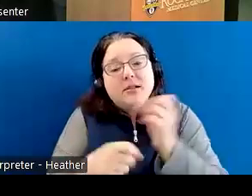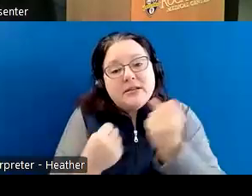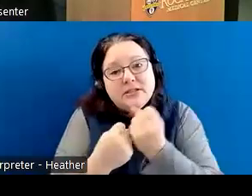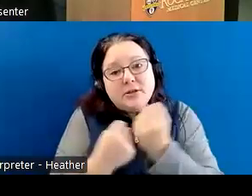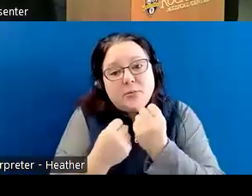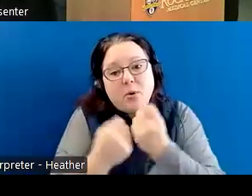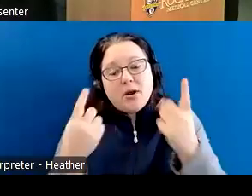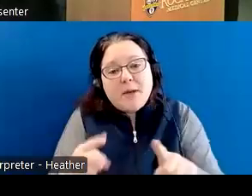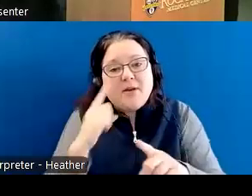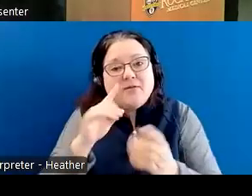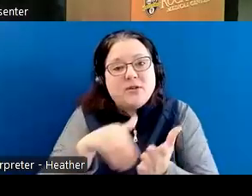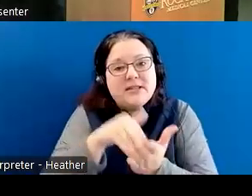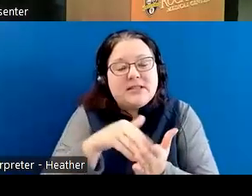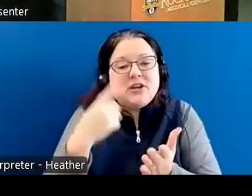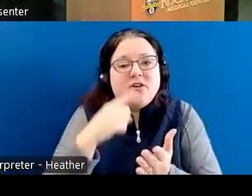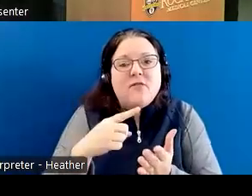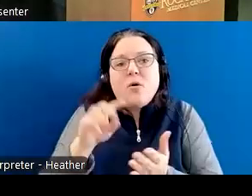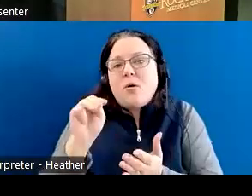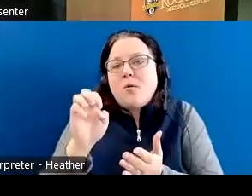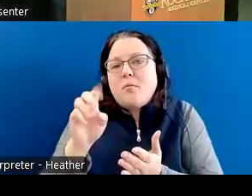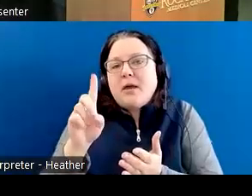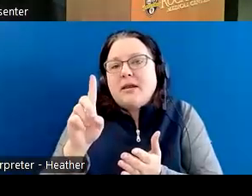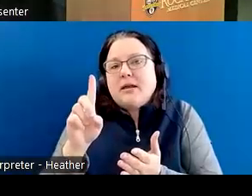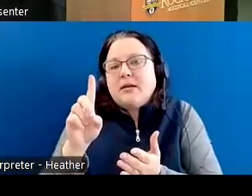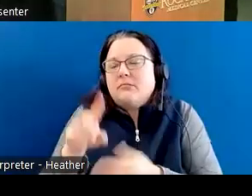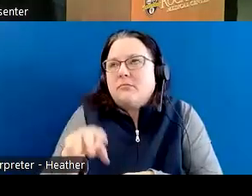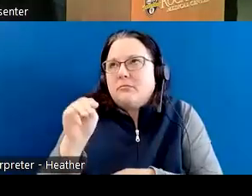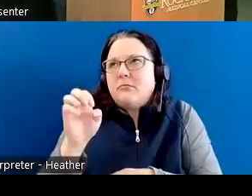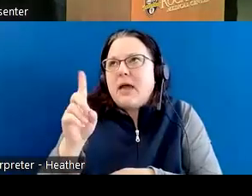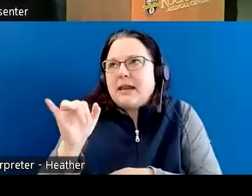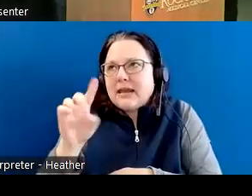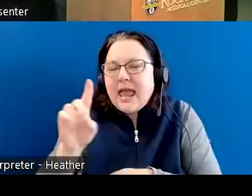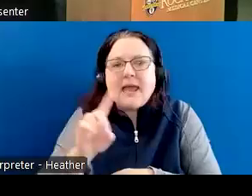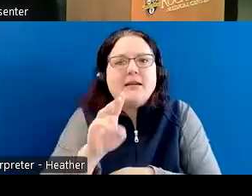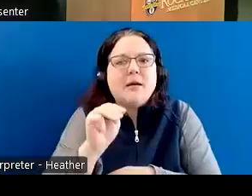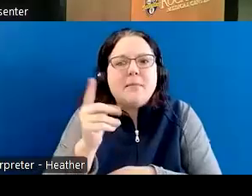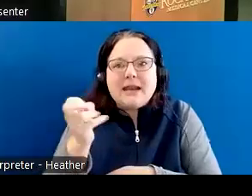Medicaid and Medicare services provides guidance to states interested in peer support services in